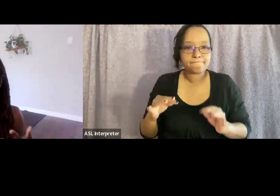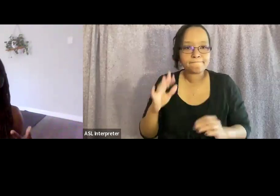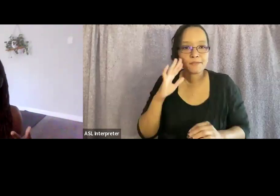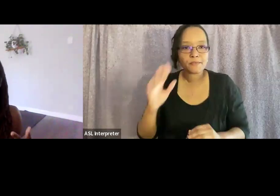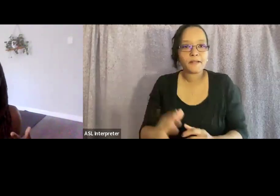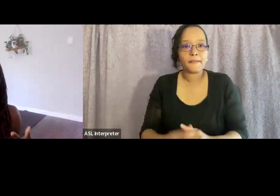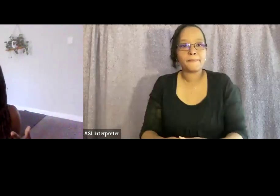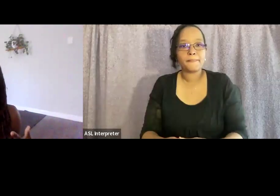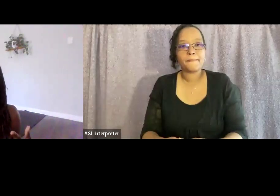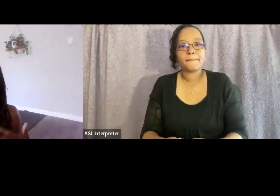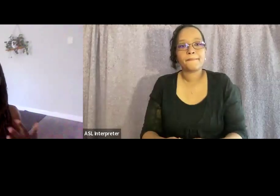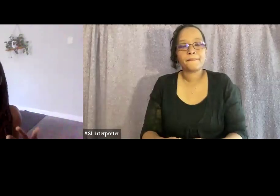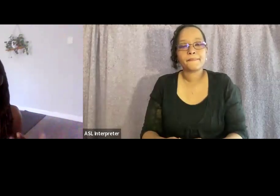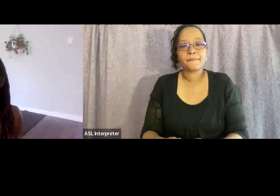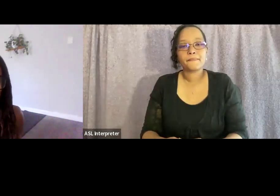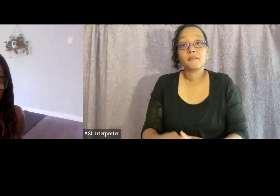No is a full sentence.